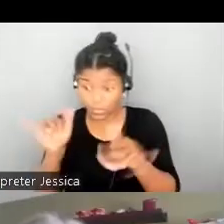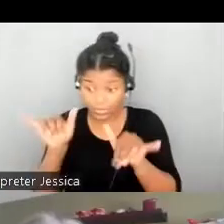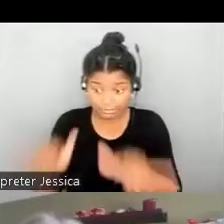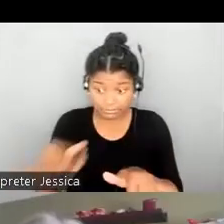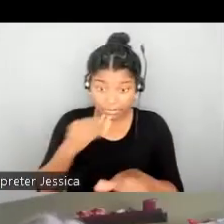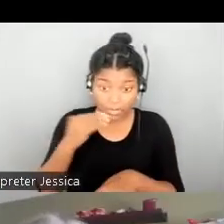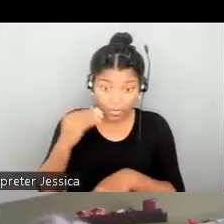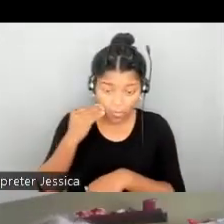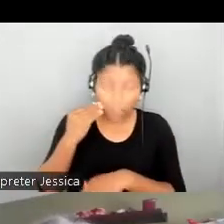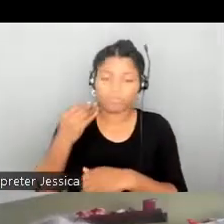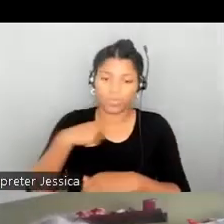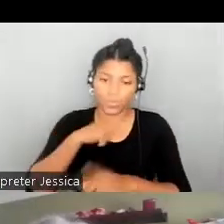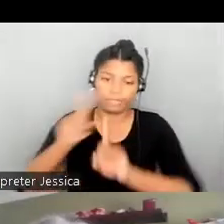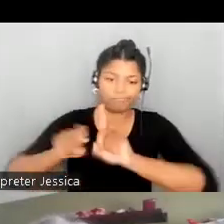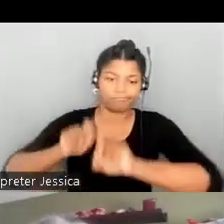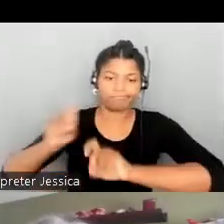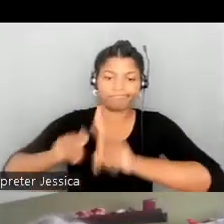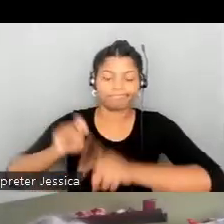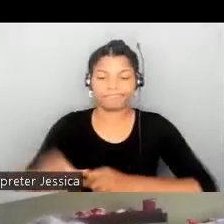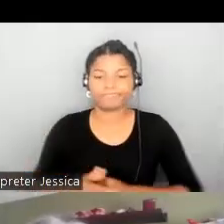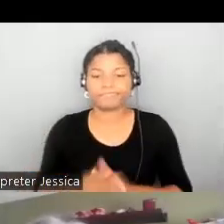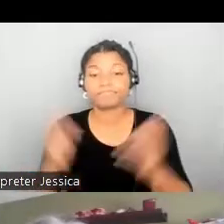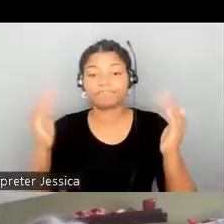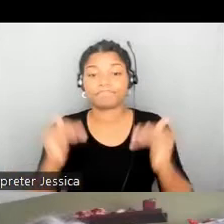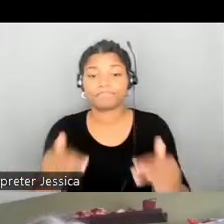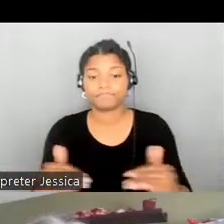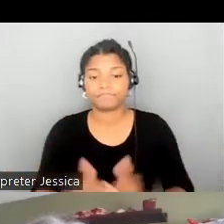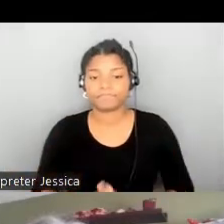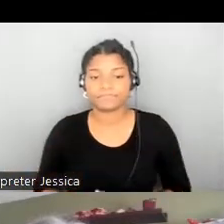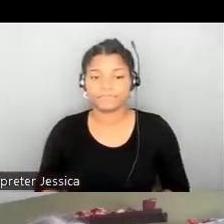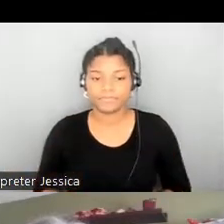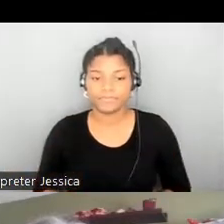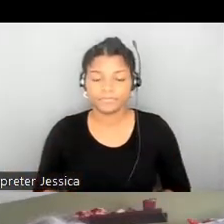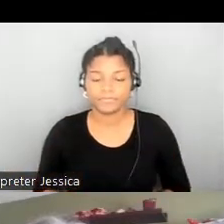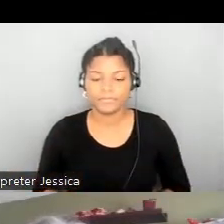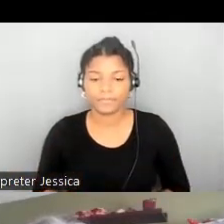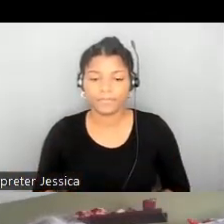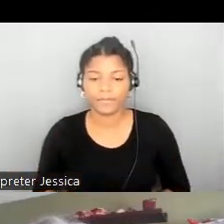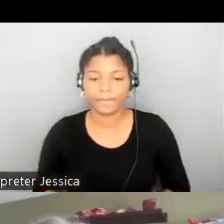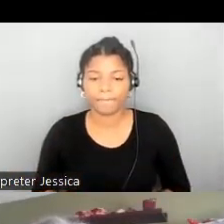about.